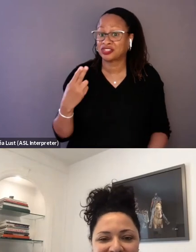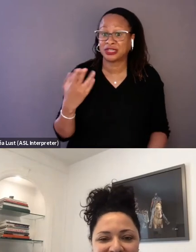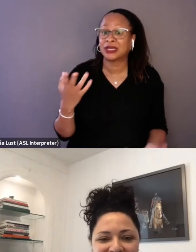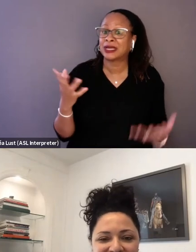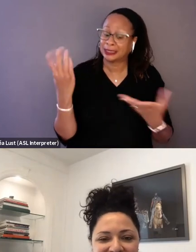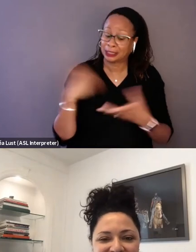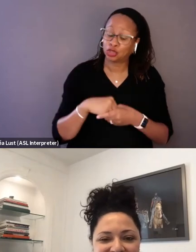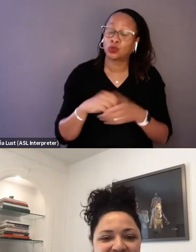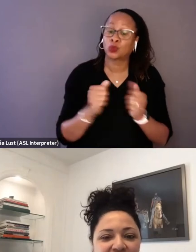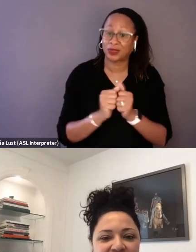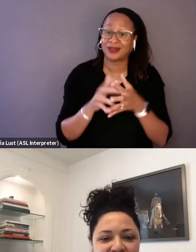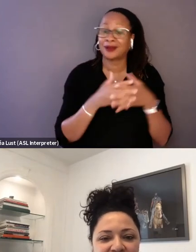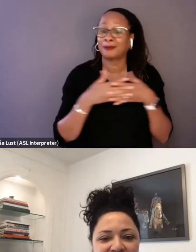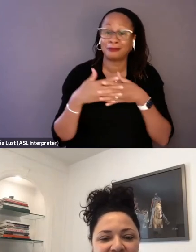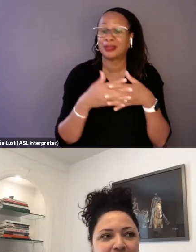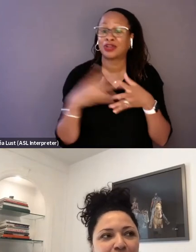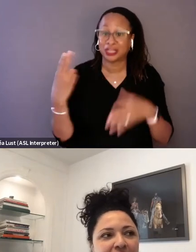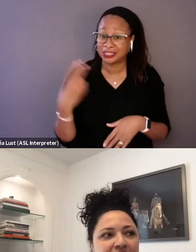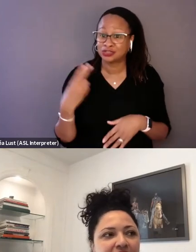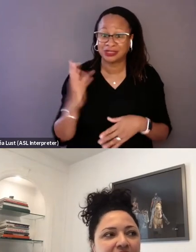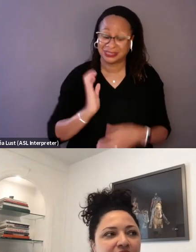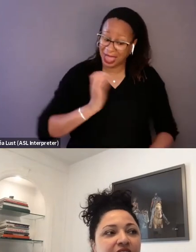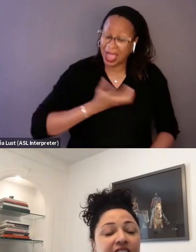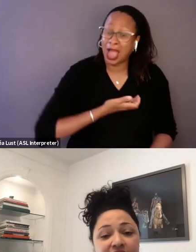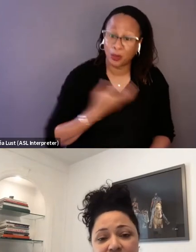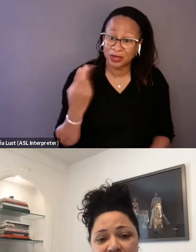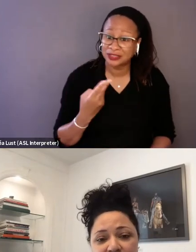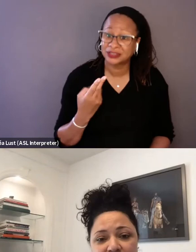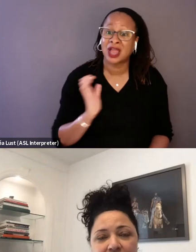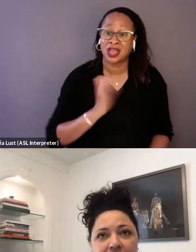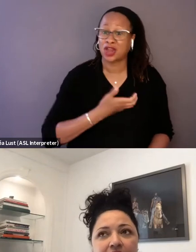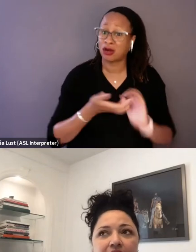You know, it is our history and it is our collective history.